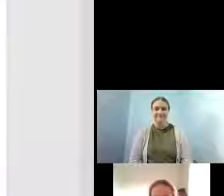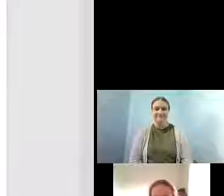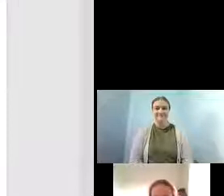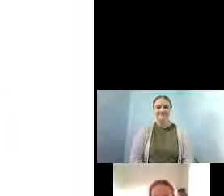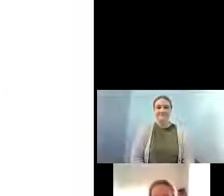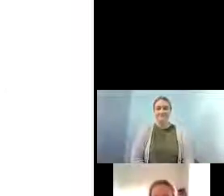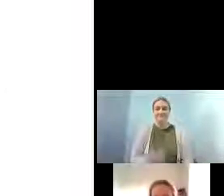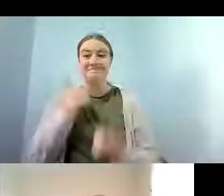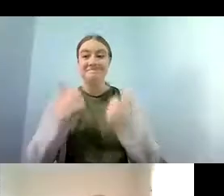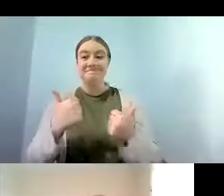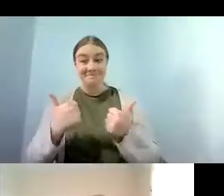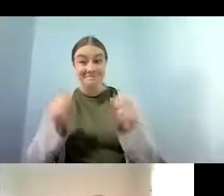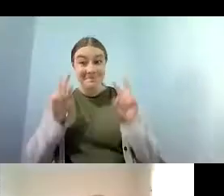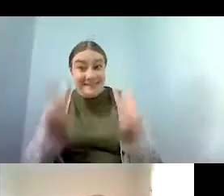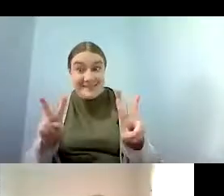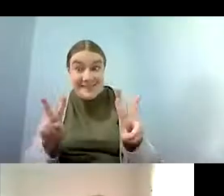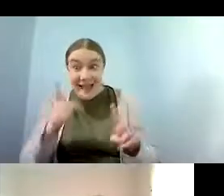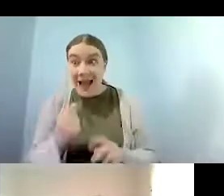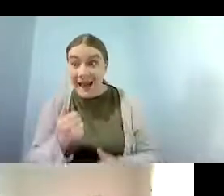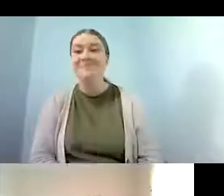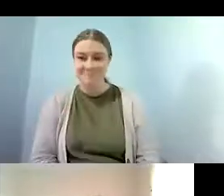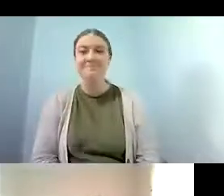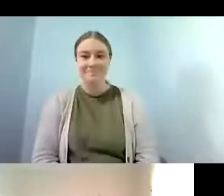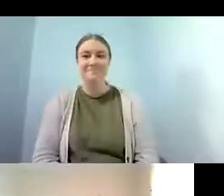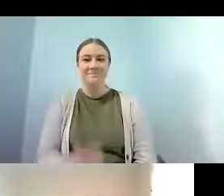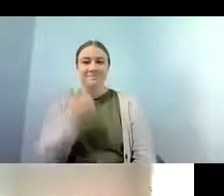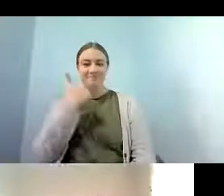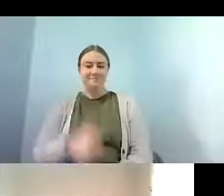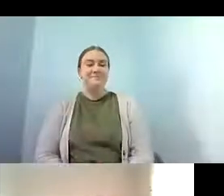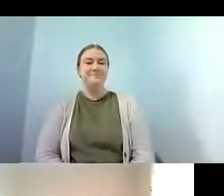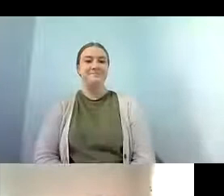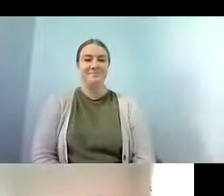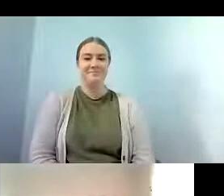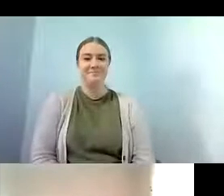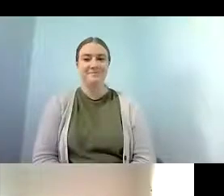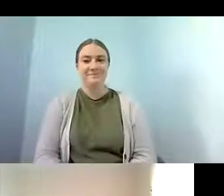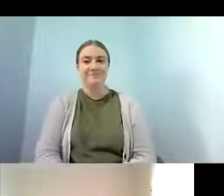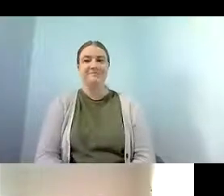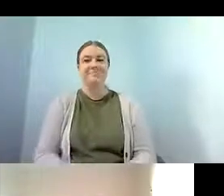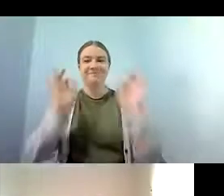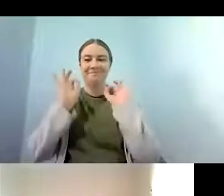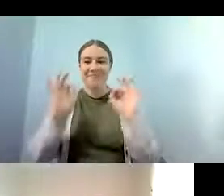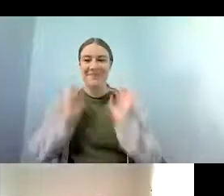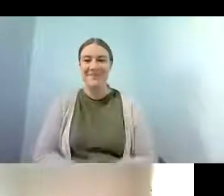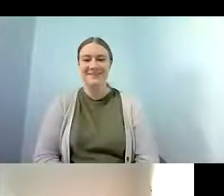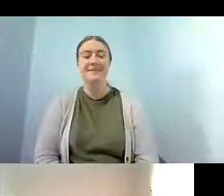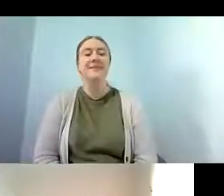okay so can you see that full screen now yeah we can thanks rachel perfect and so as steph said